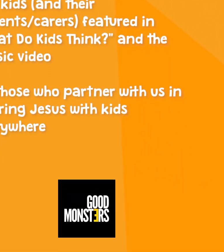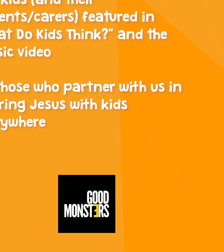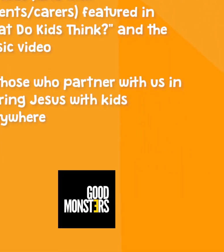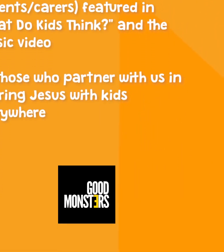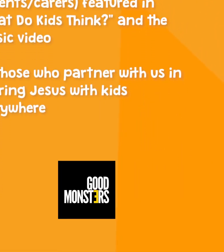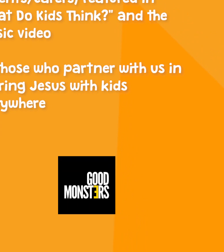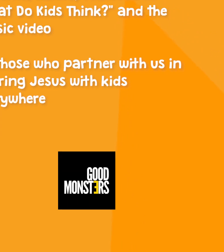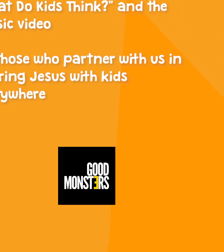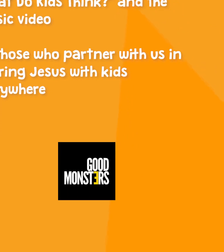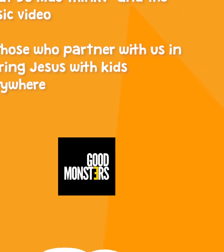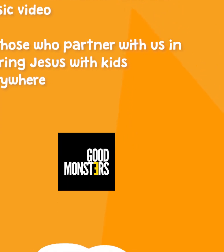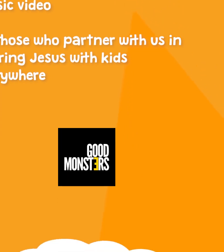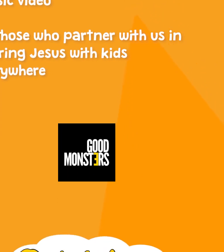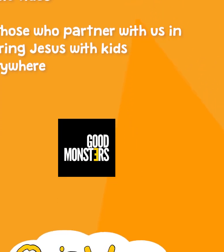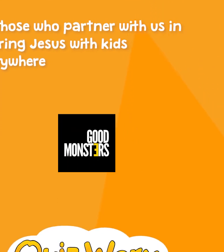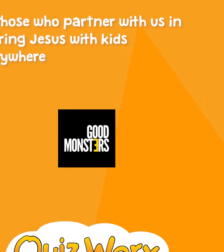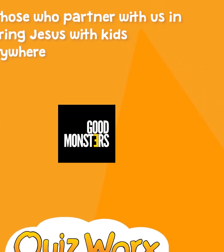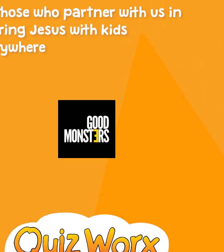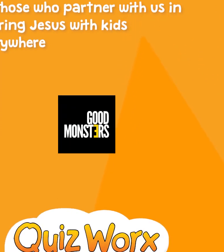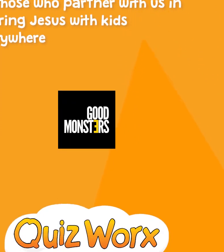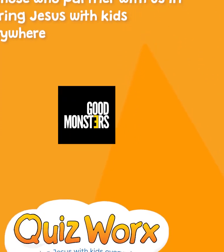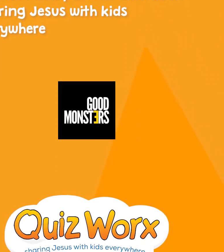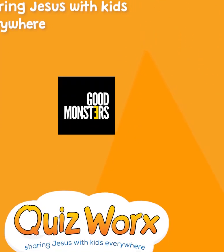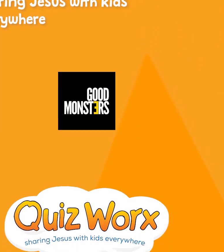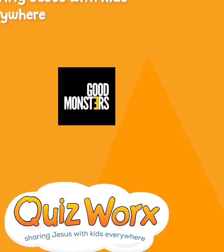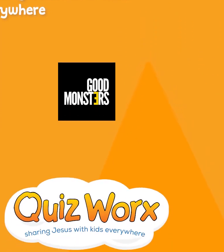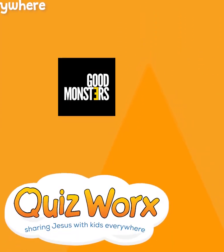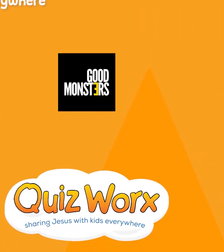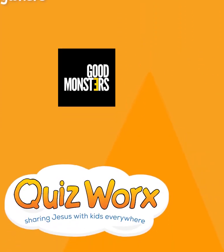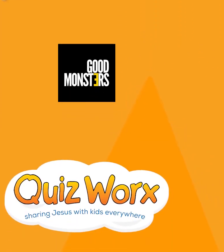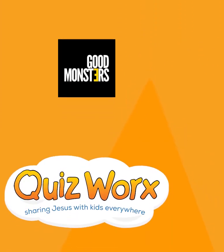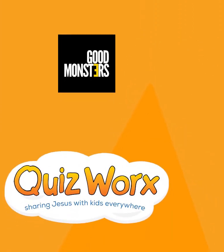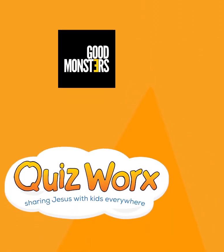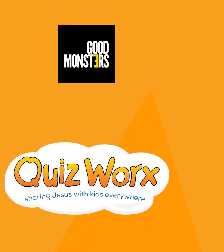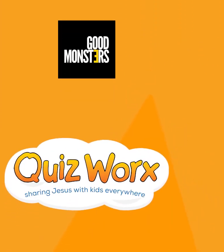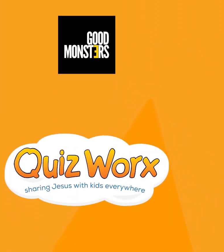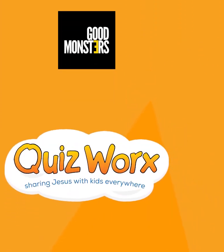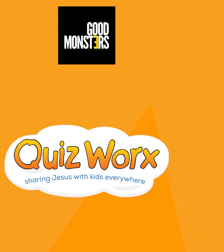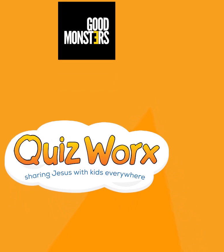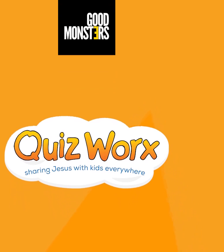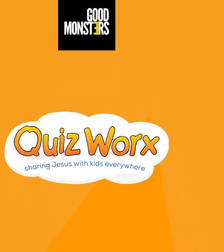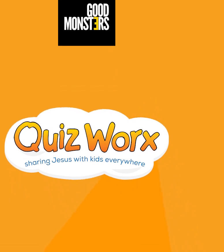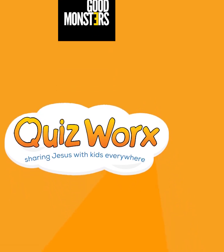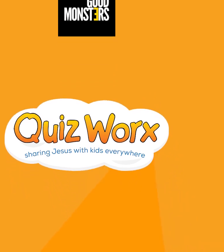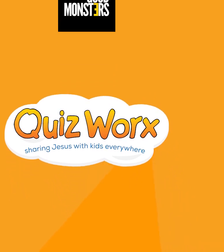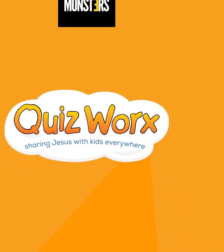We, oh, sorry. I'm your host, Bubbles. Well, some times.